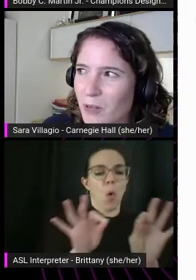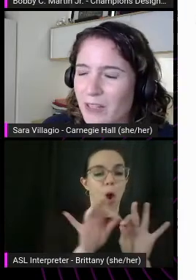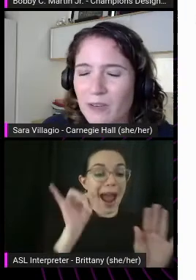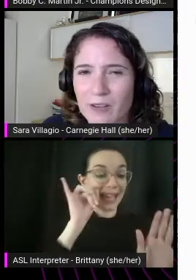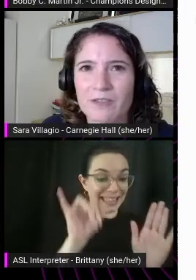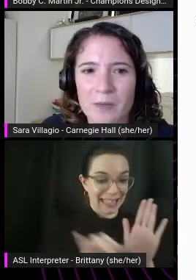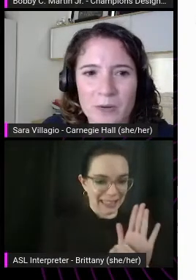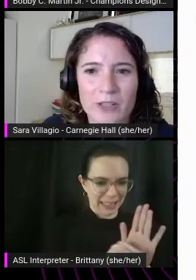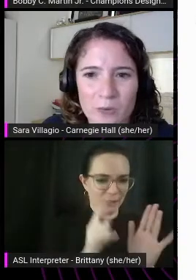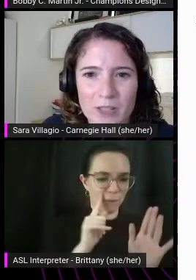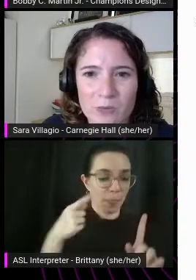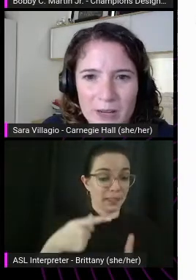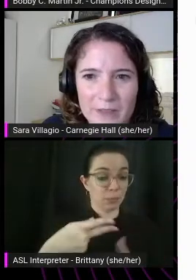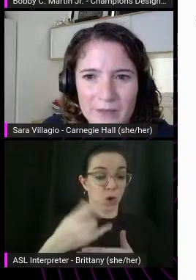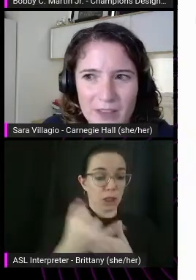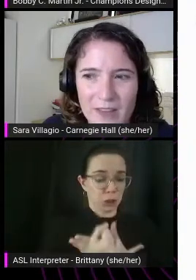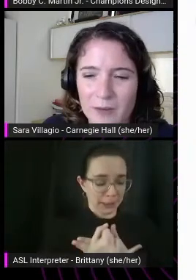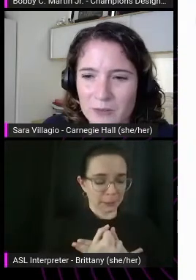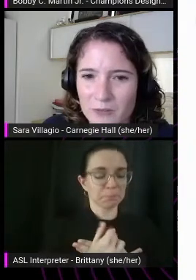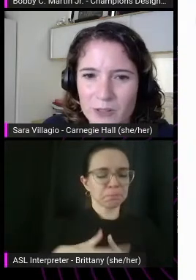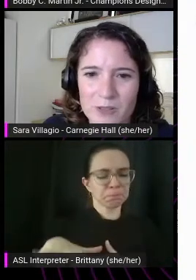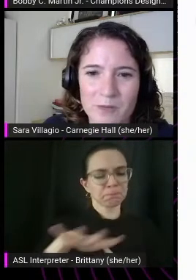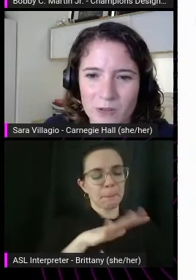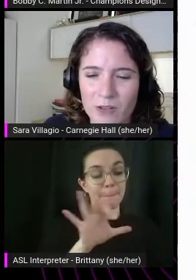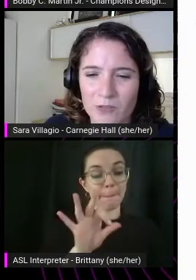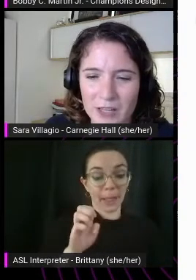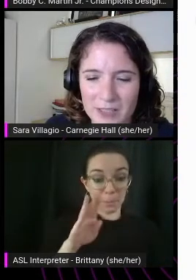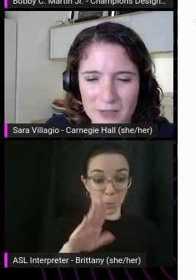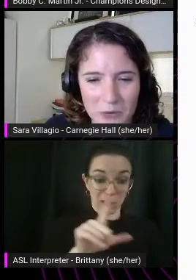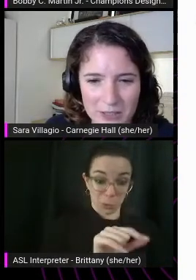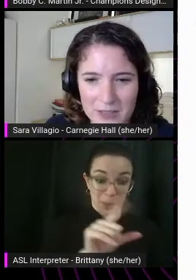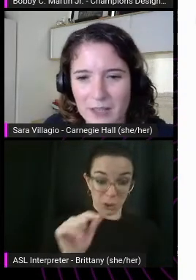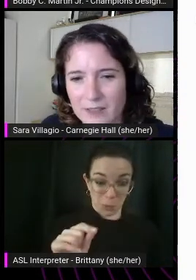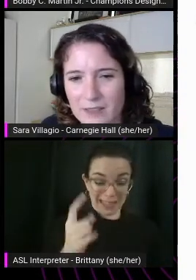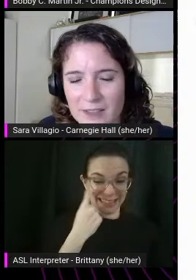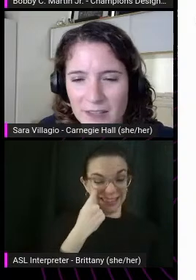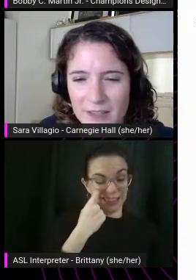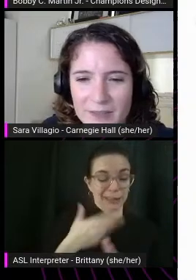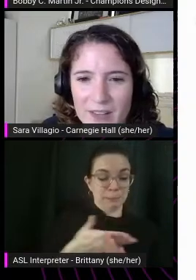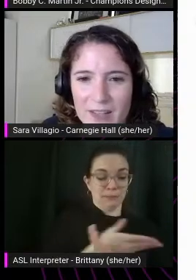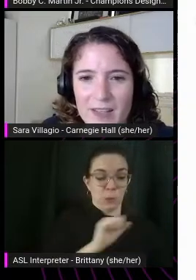point around February 2020 and that was, of course, before Covid-19. We'll get to that in a second.